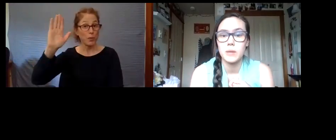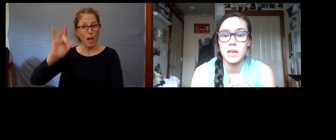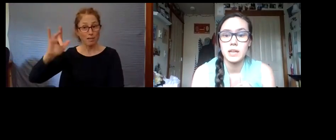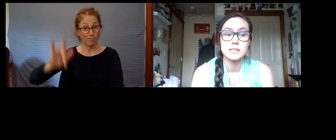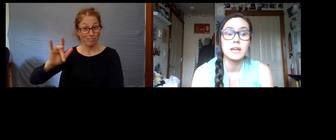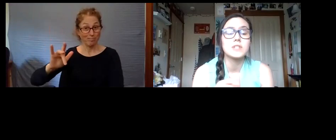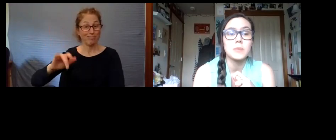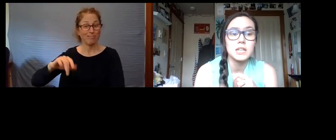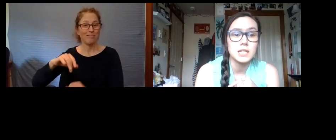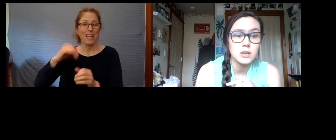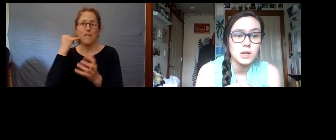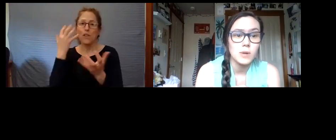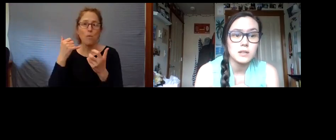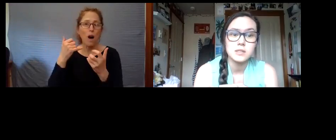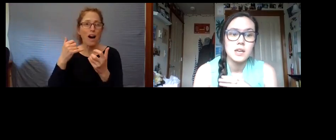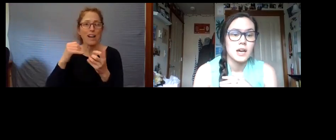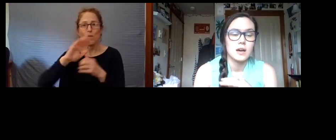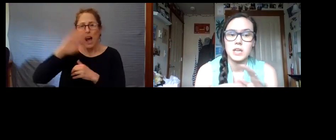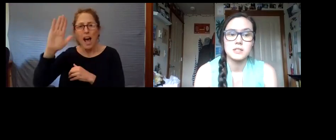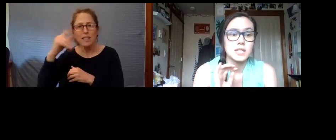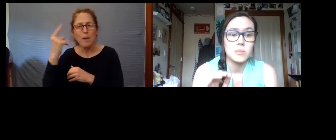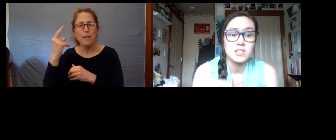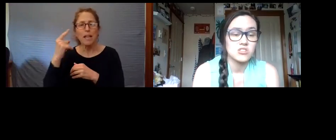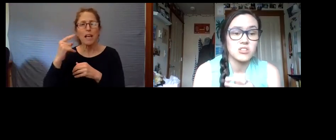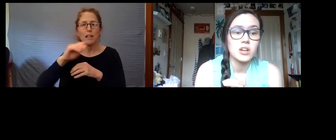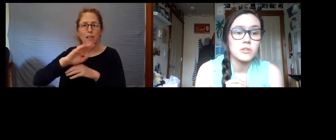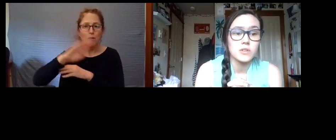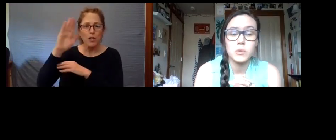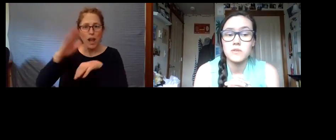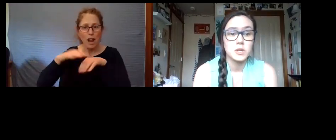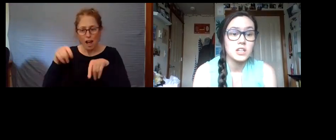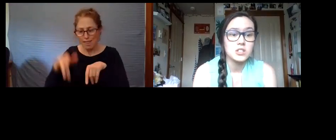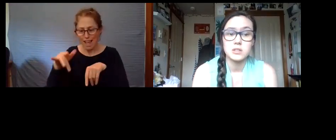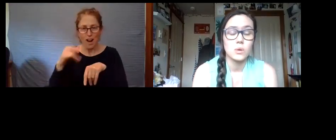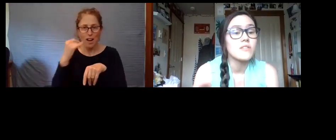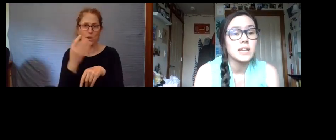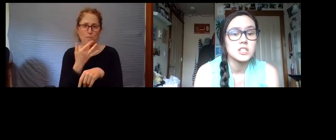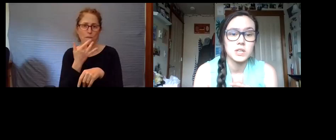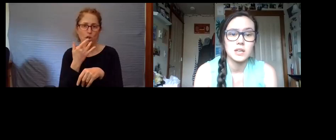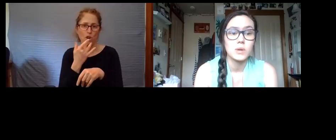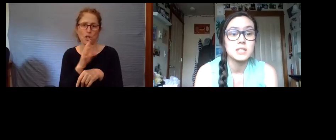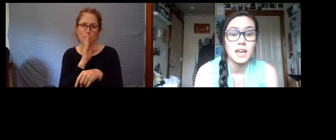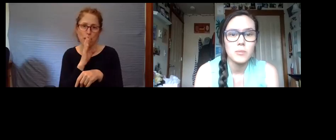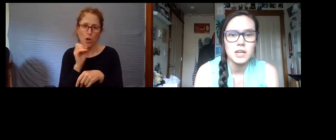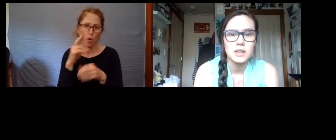instead of typing it into that Q&A box in case the typing is not your preferred mode of communication, that's totally fine,